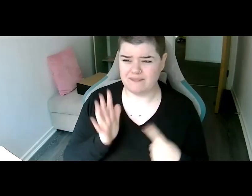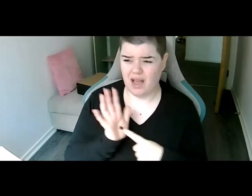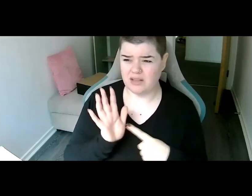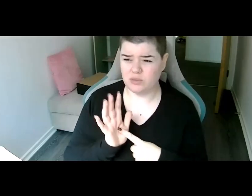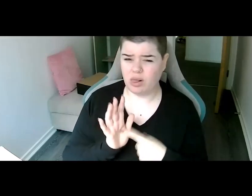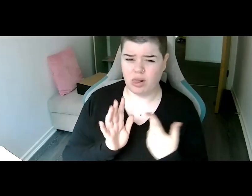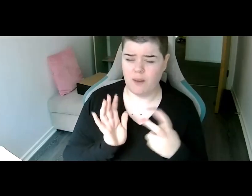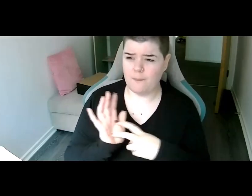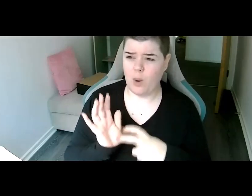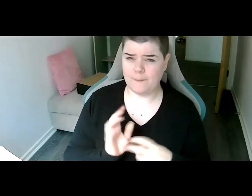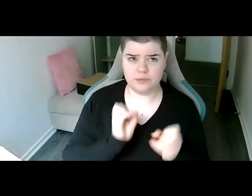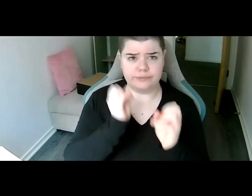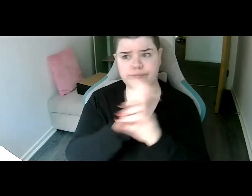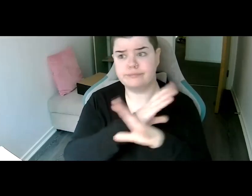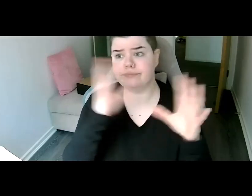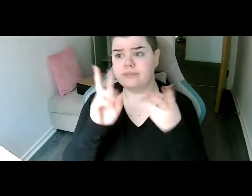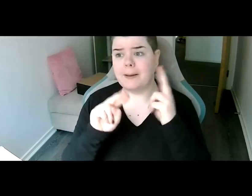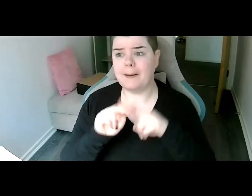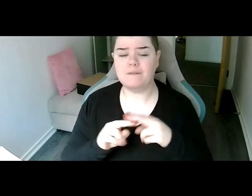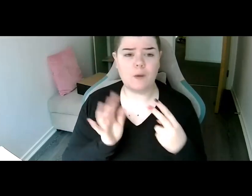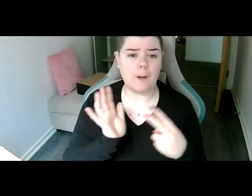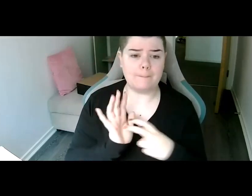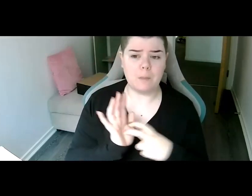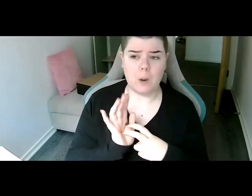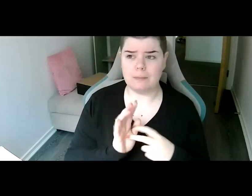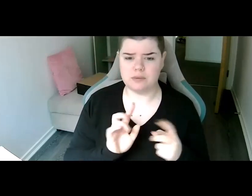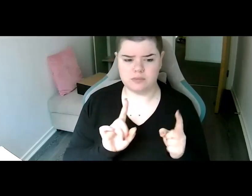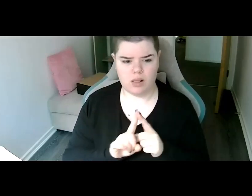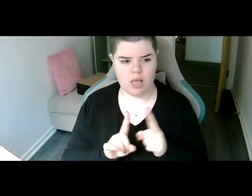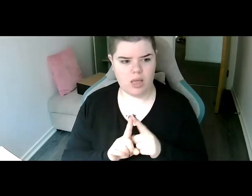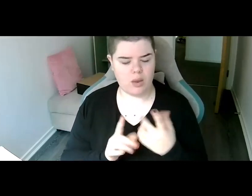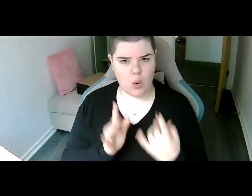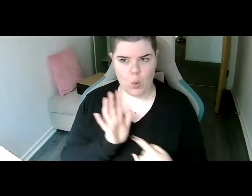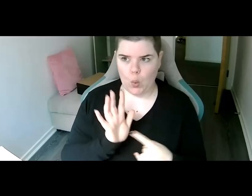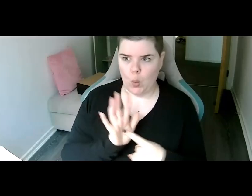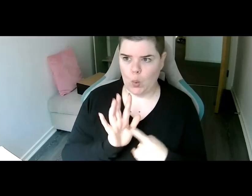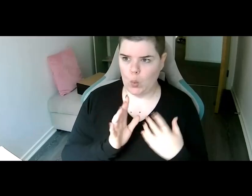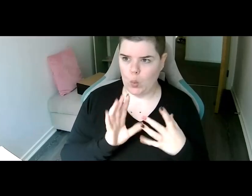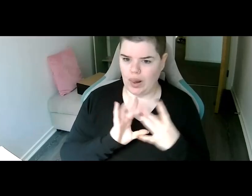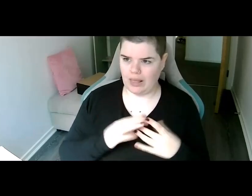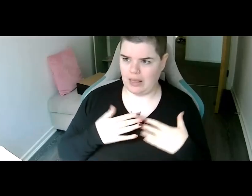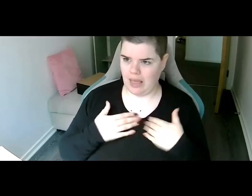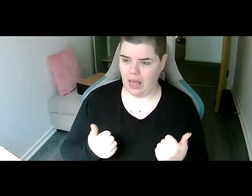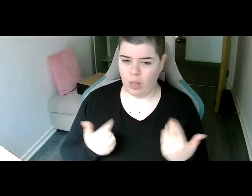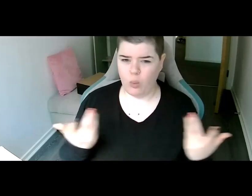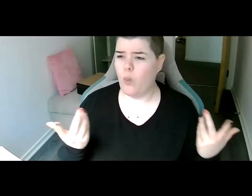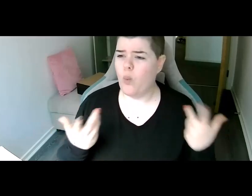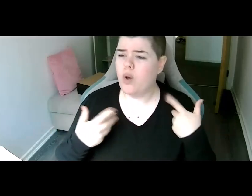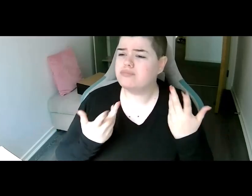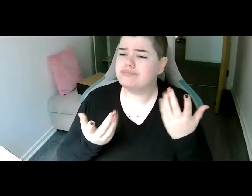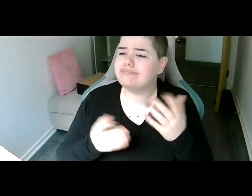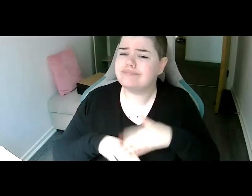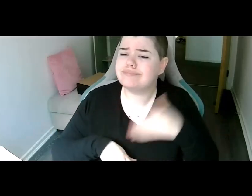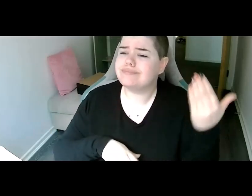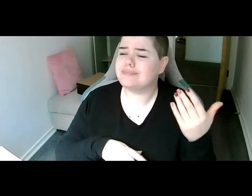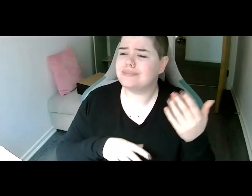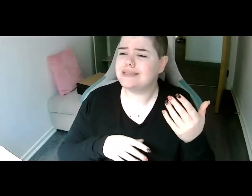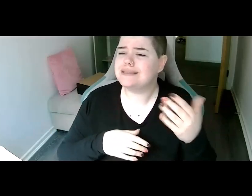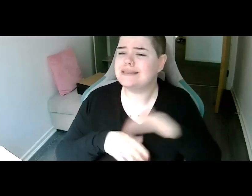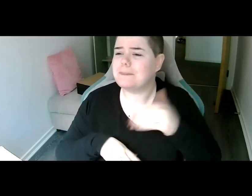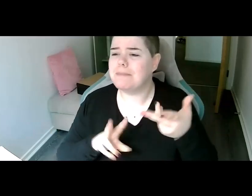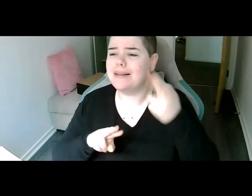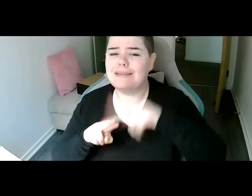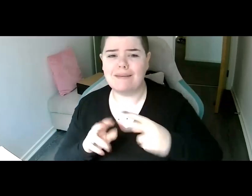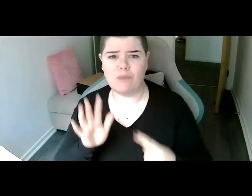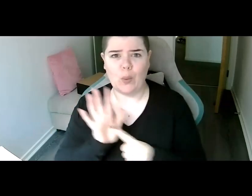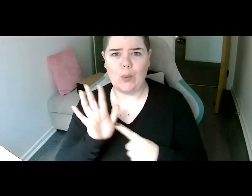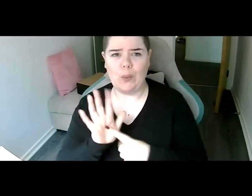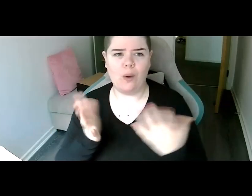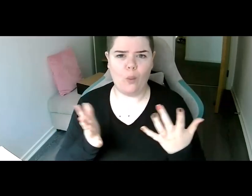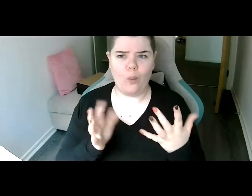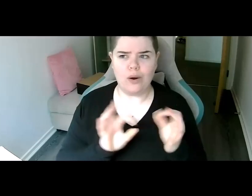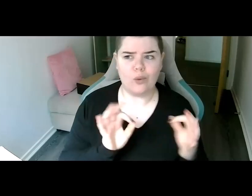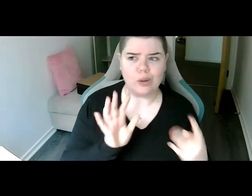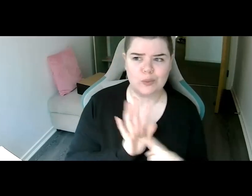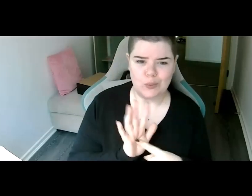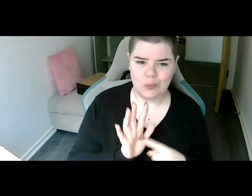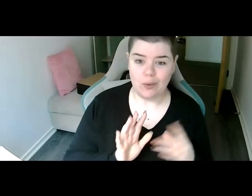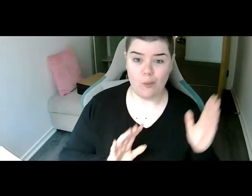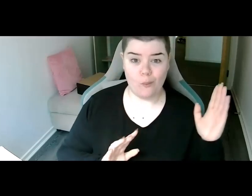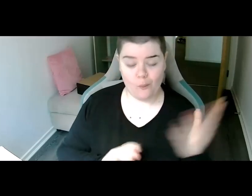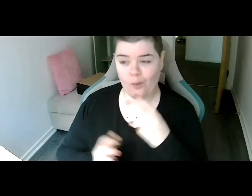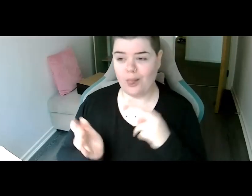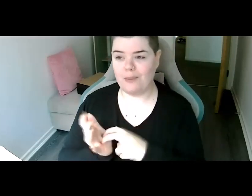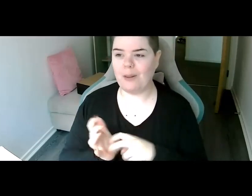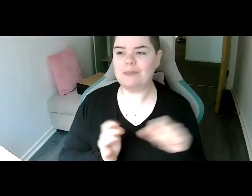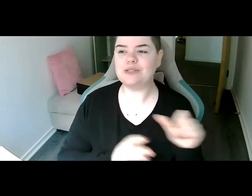So imagine going to an appointment where it's vital for healthcare or it doesn't, kind of even matter if it's a serious health condition or not. There should